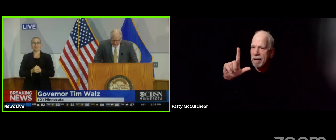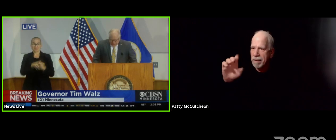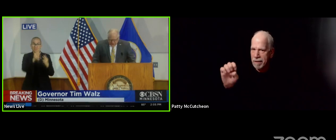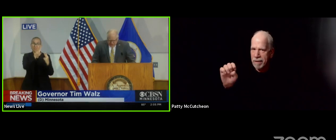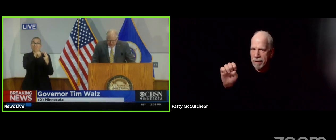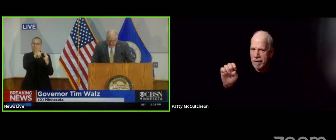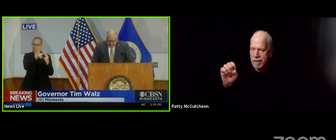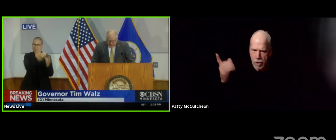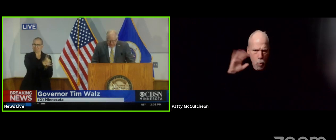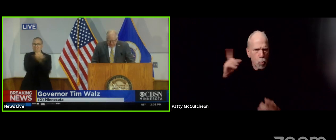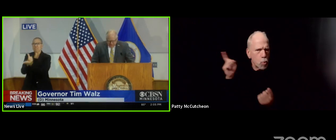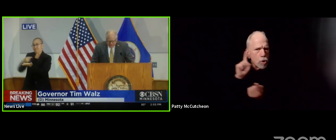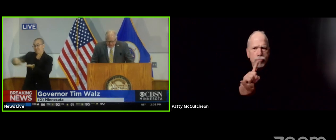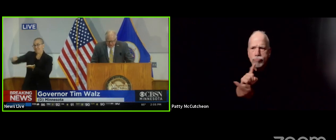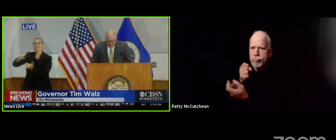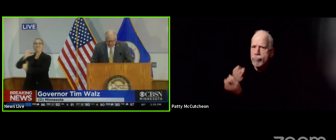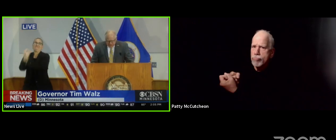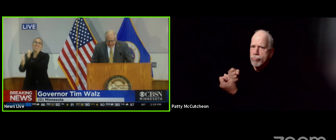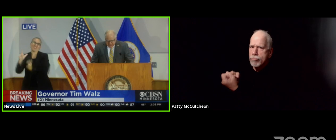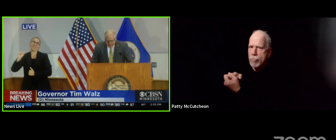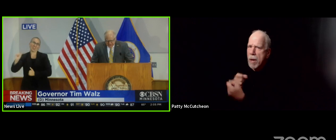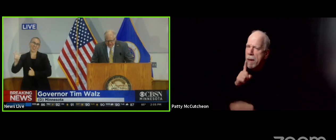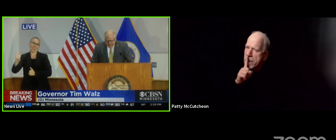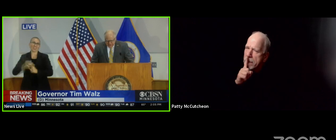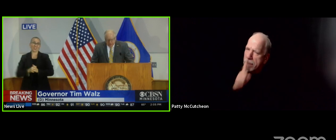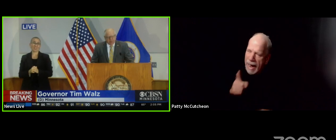SO THIS PIECE OF LEGISLATION, THE INSULIN SAFETY NET PROGRAM,